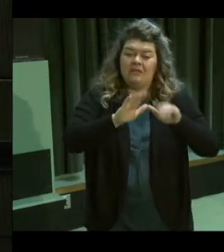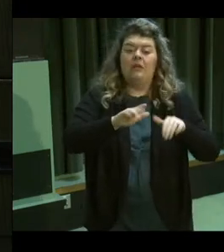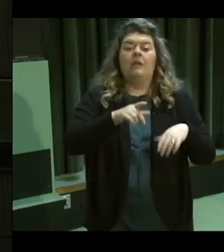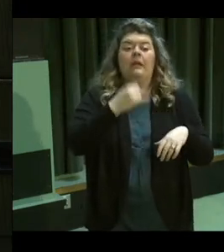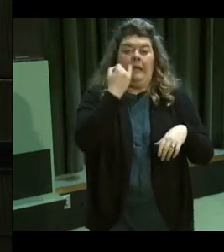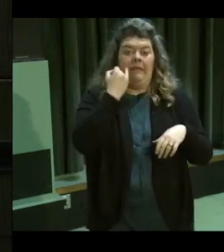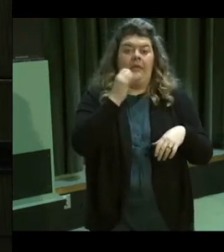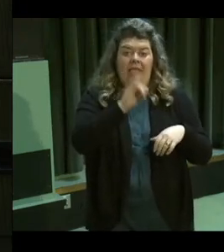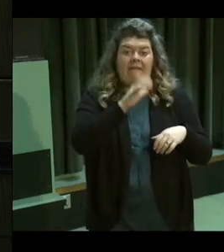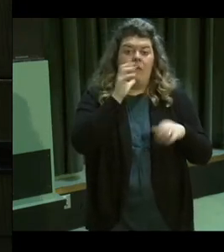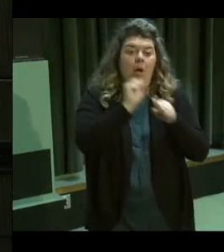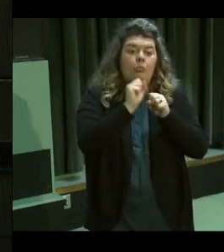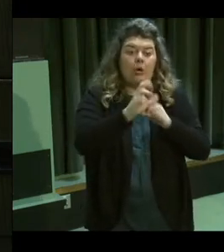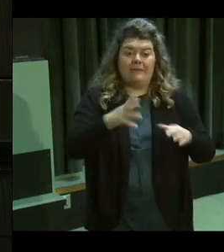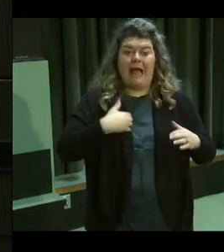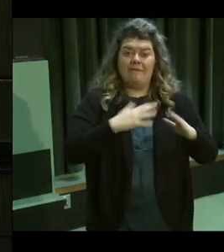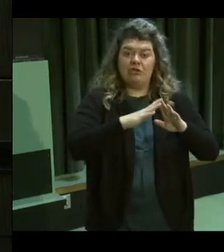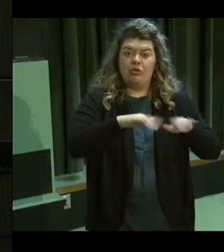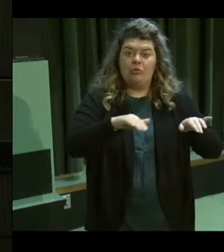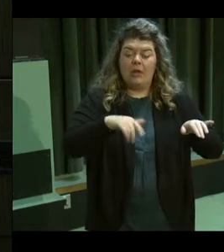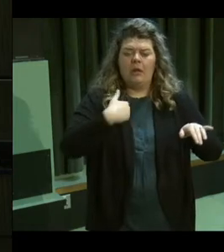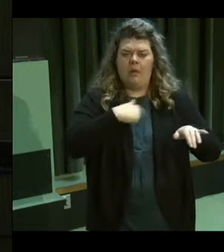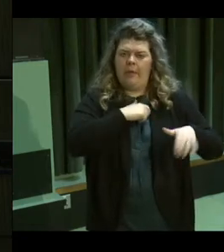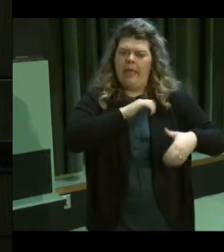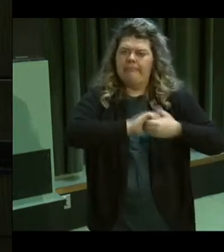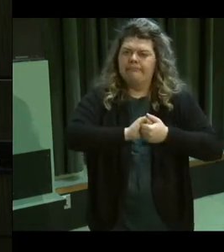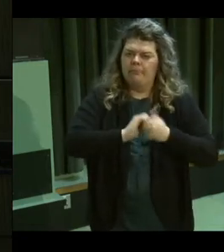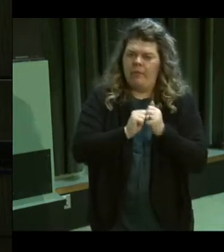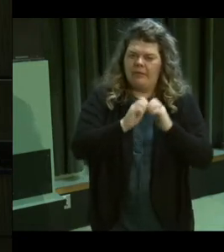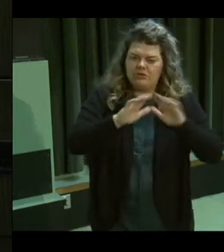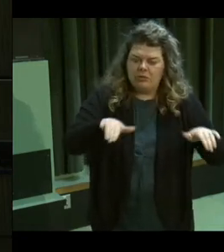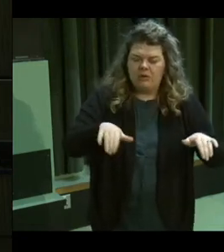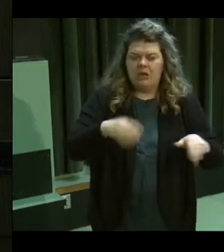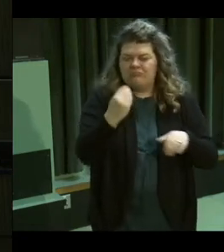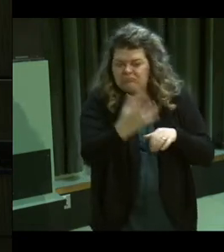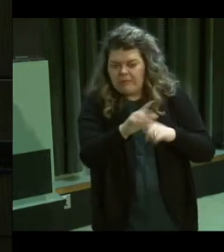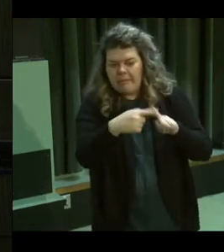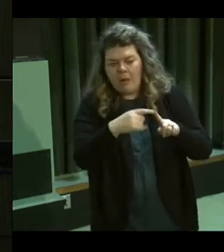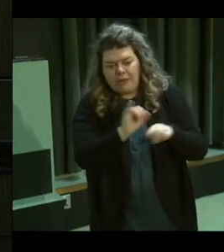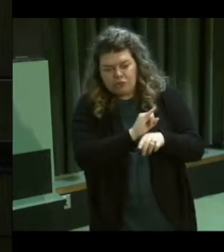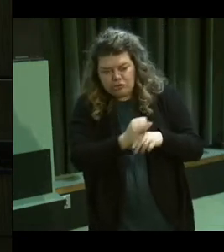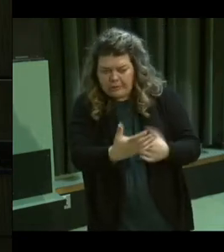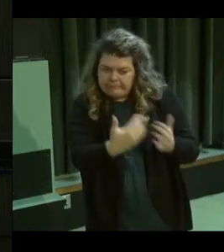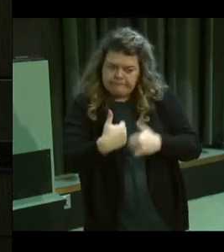workers to let them know about